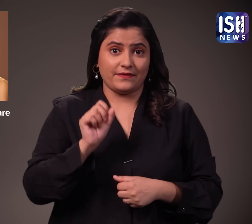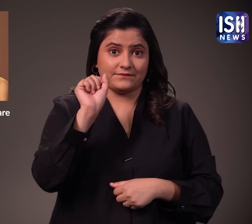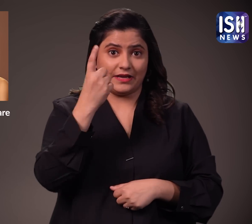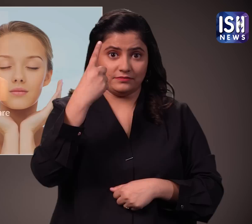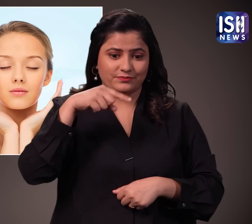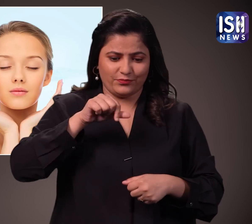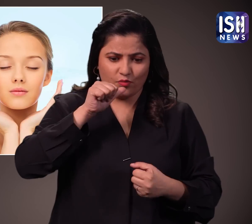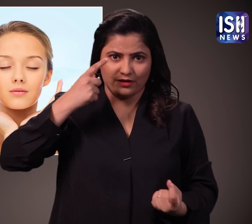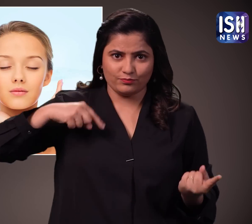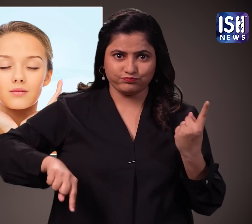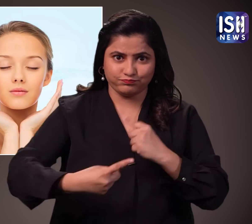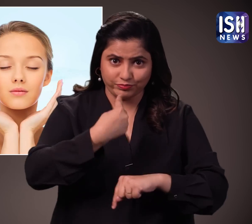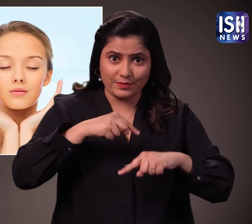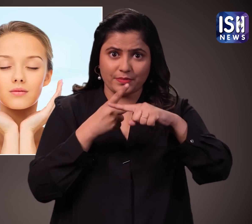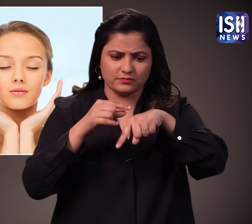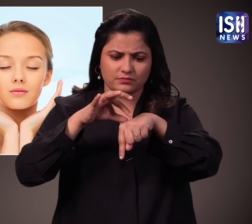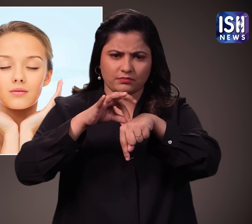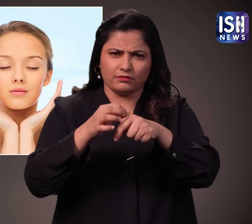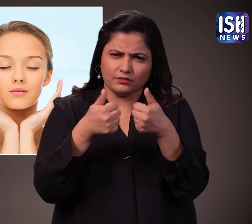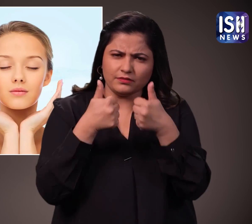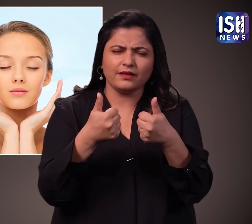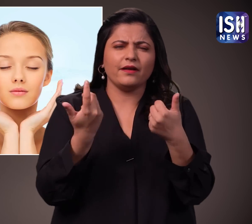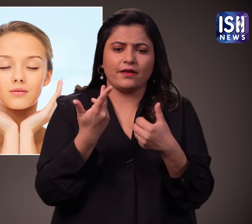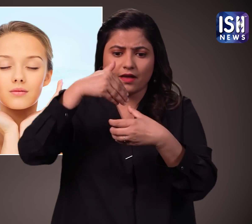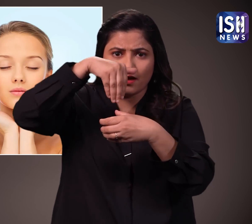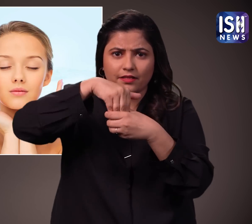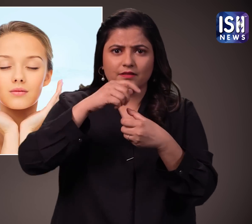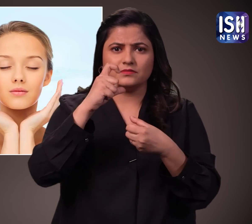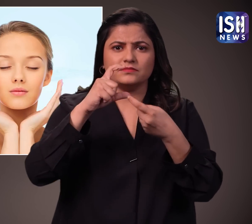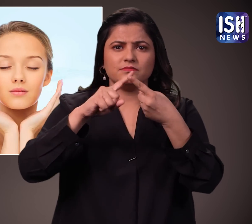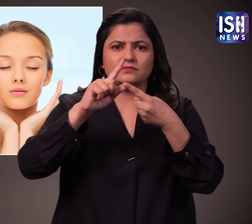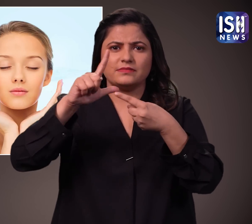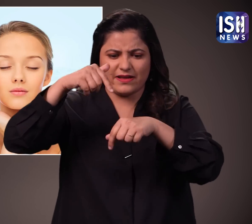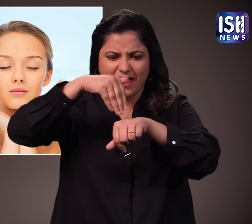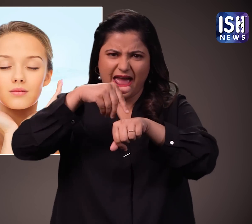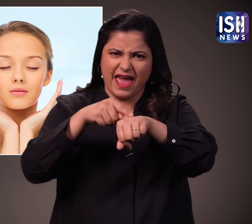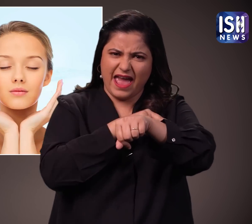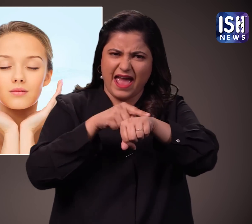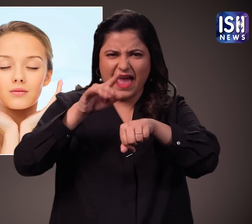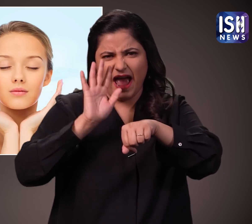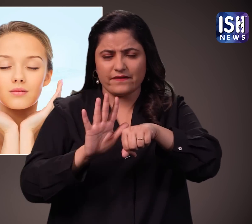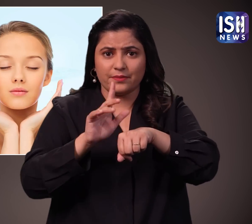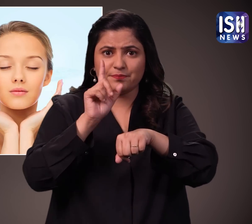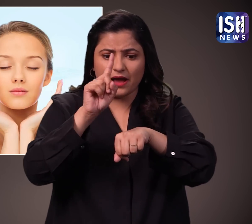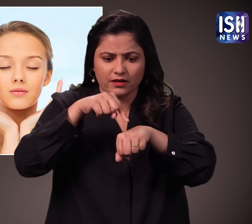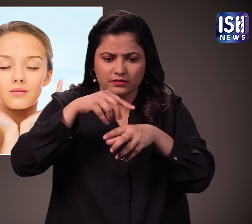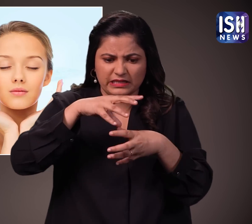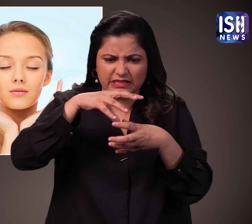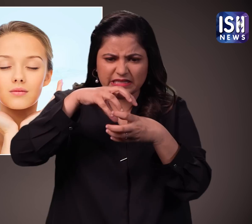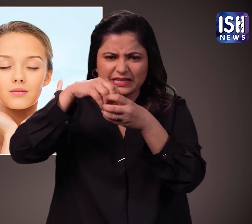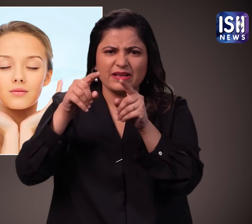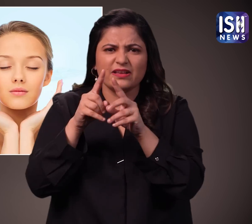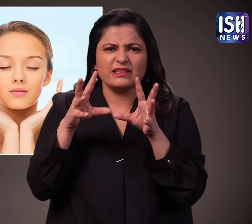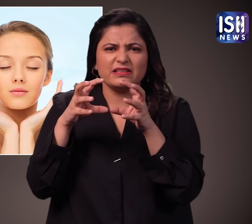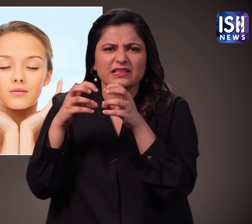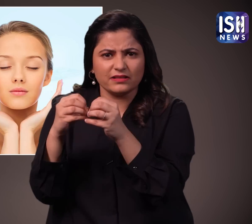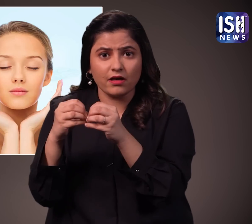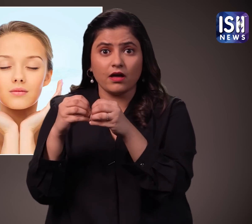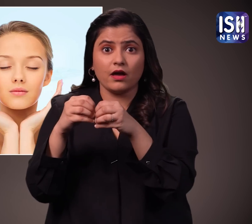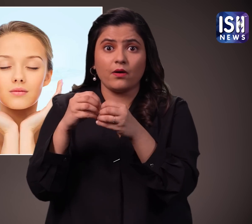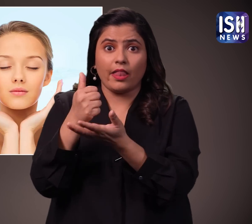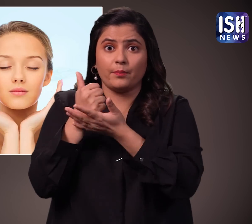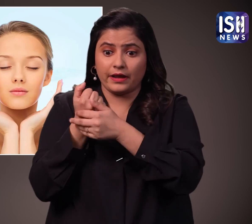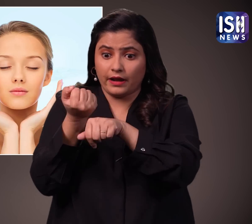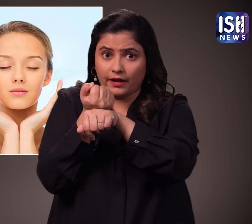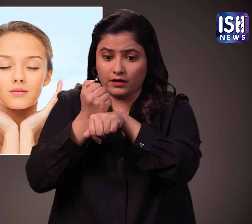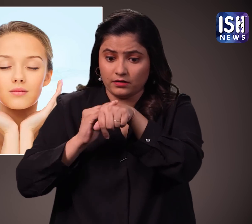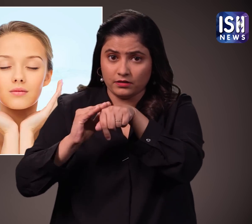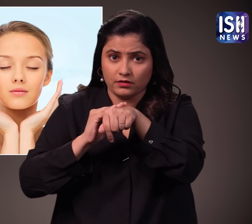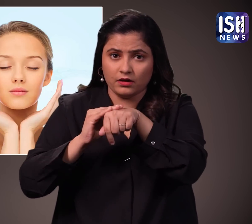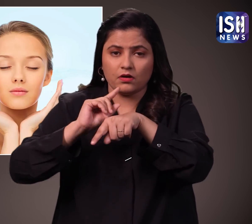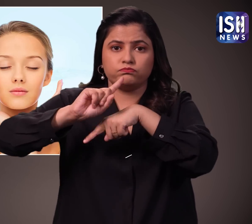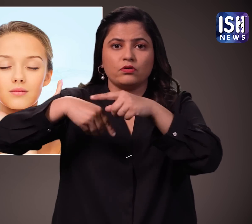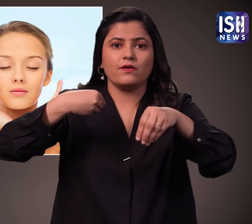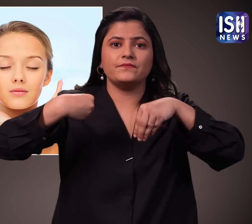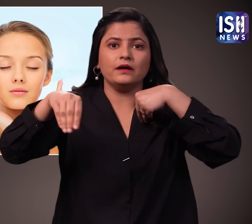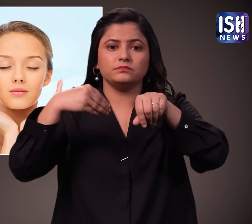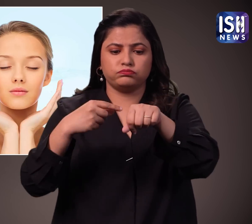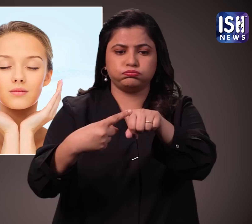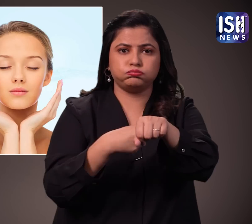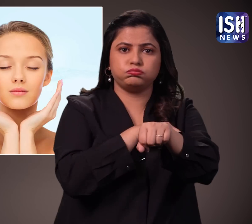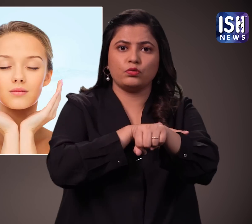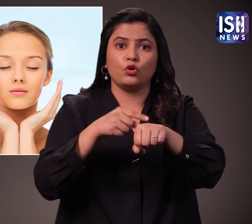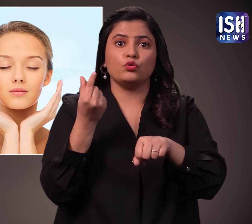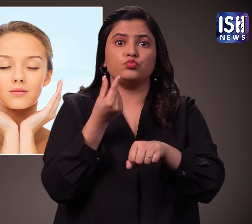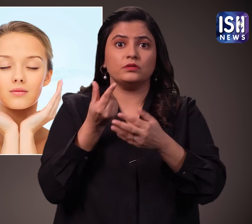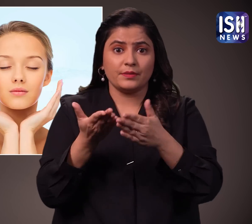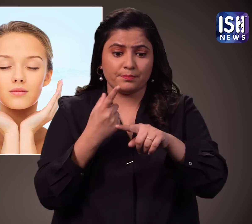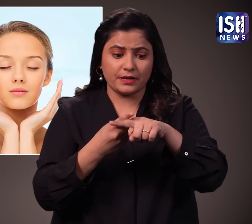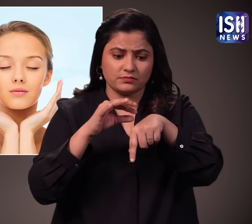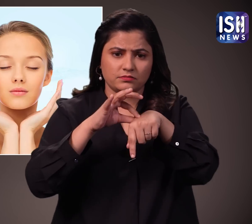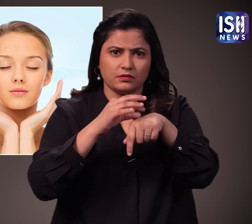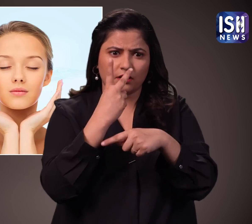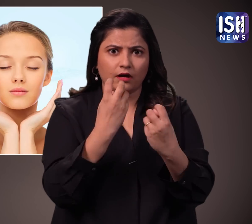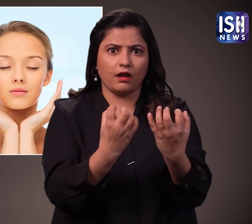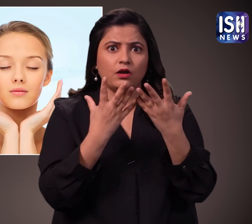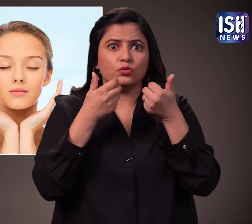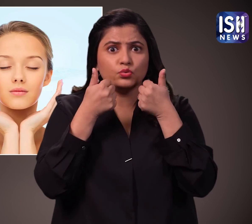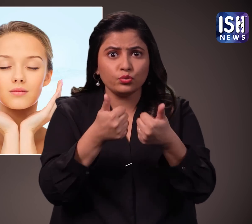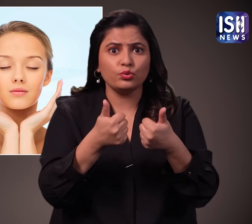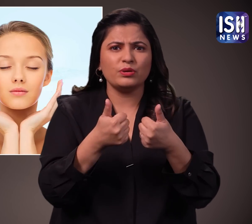1. Hydrates and nourishes the skin: Ghee makes our skin cells feel flexible, replenished, and moisturized. It is good for all skin types.